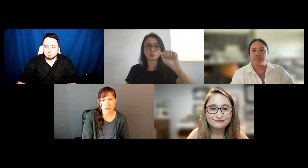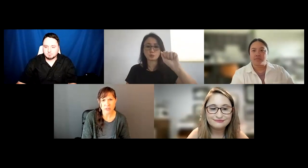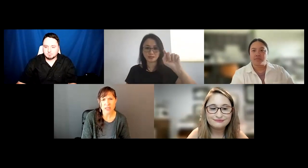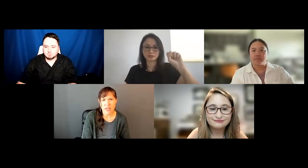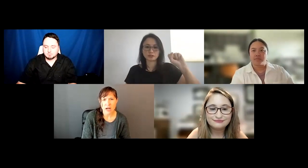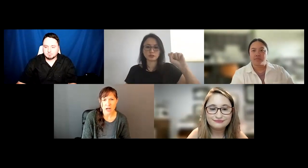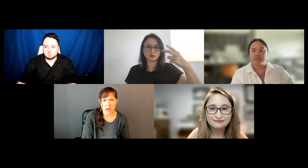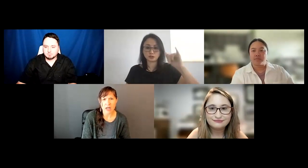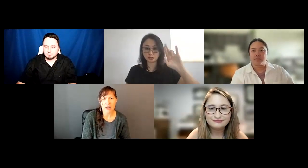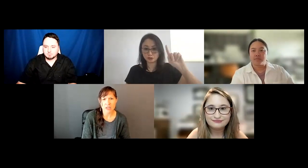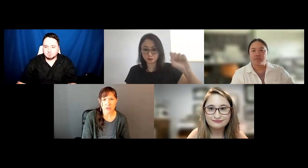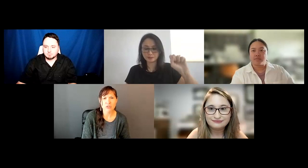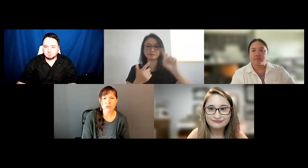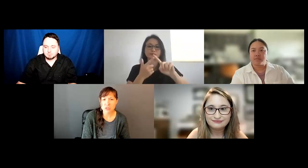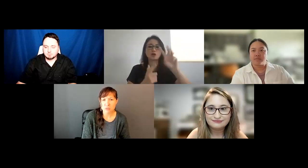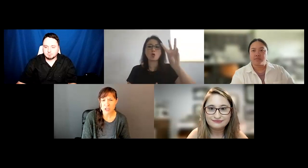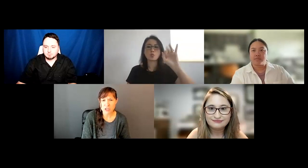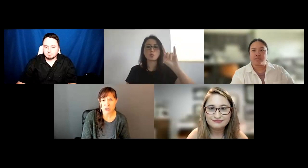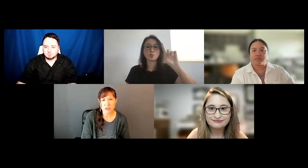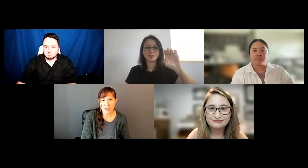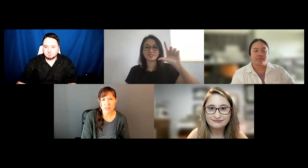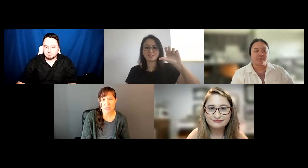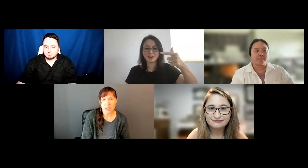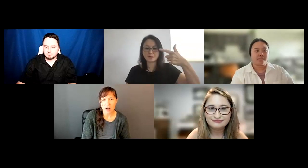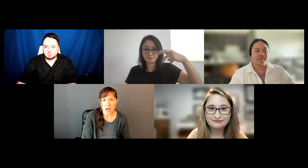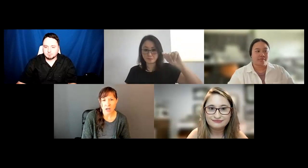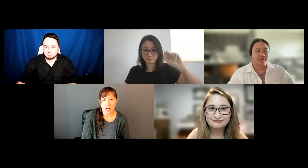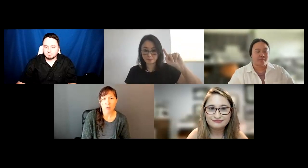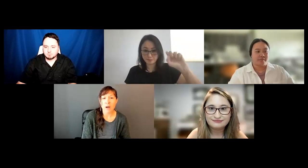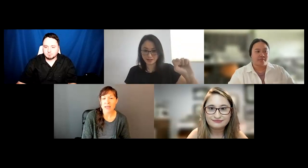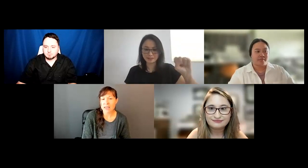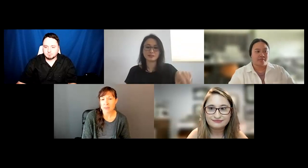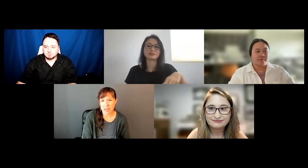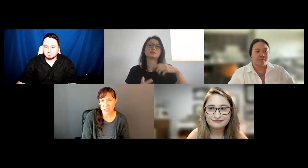well first we started with sweatshirts, then with wide leg pants,